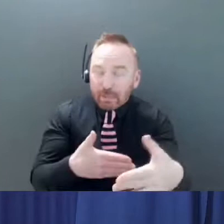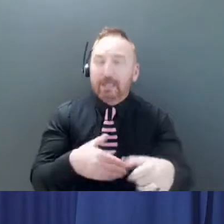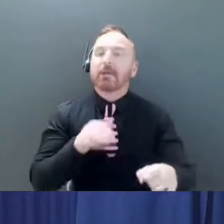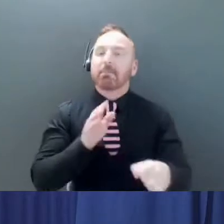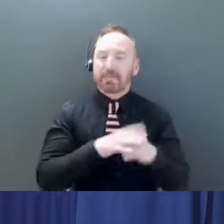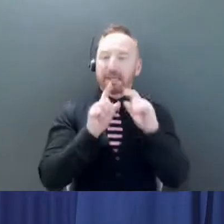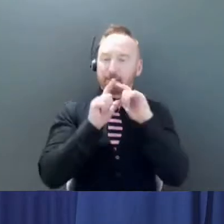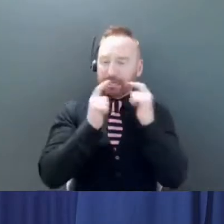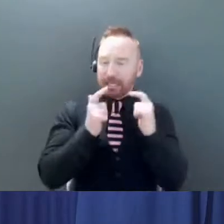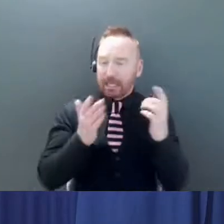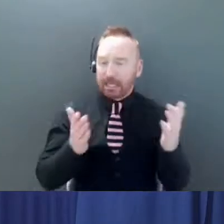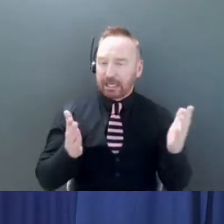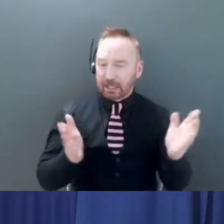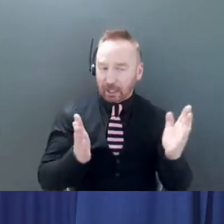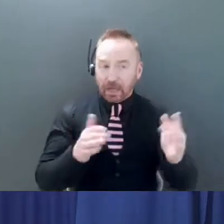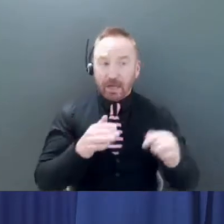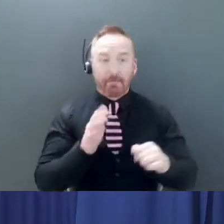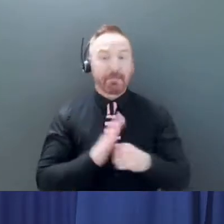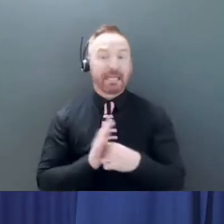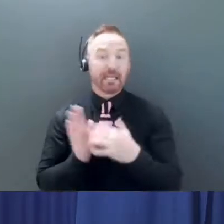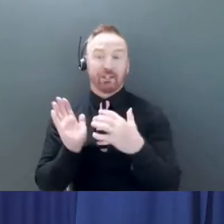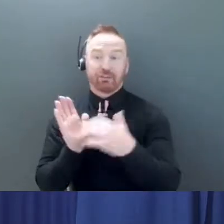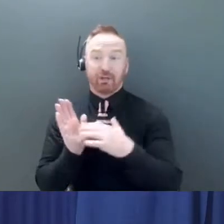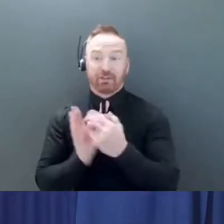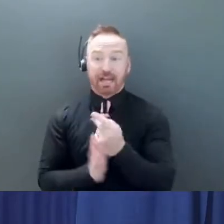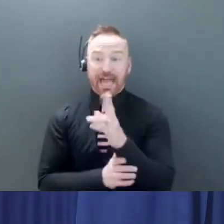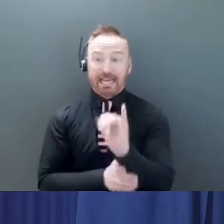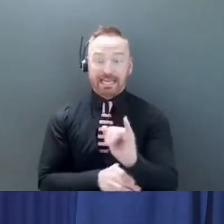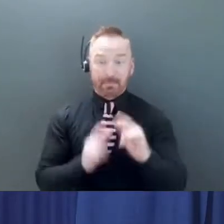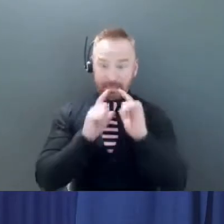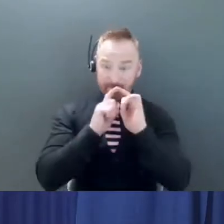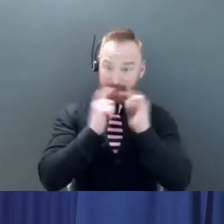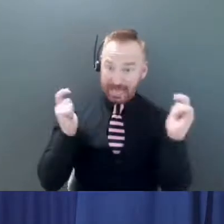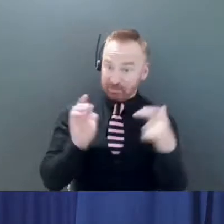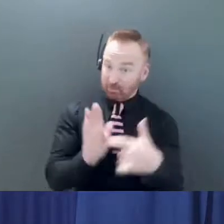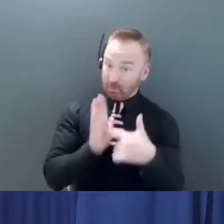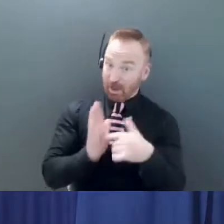longer required doesn't mean you are not allowed to wear them. If wearing a mask makes you feel